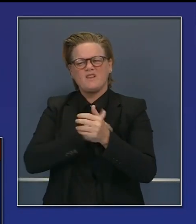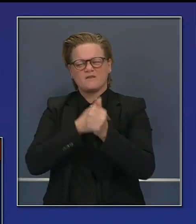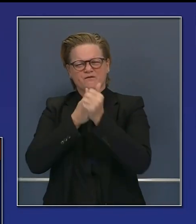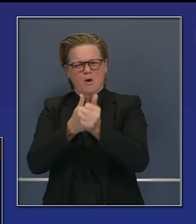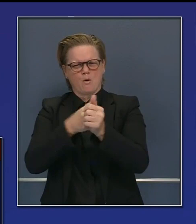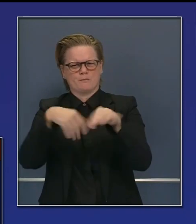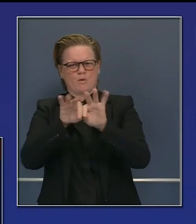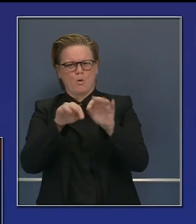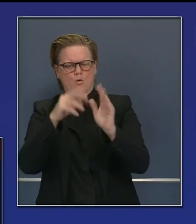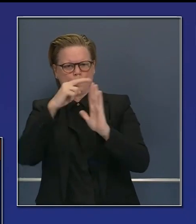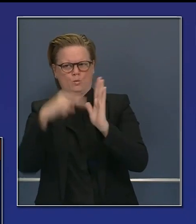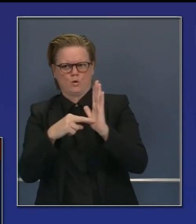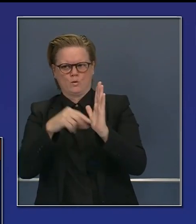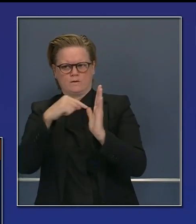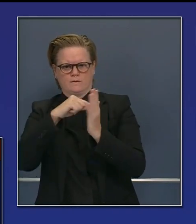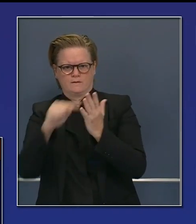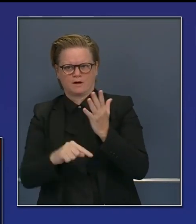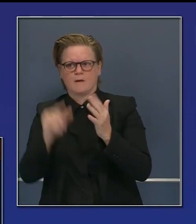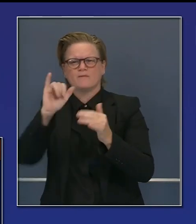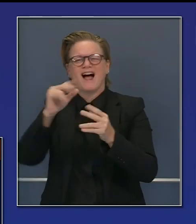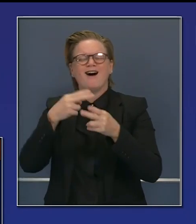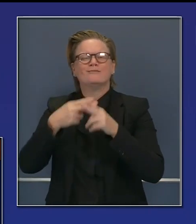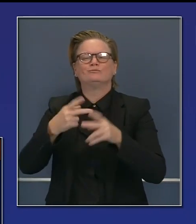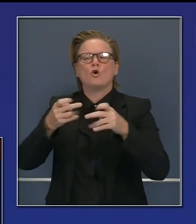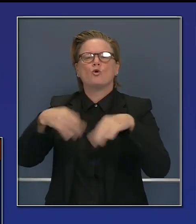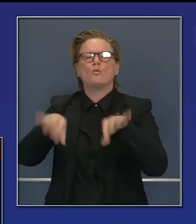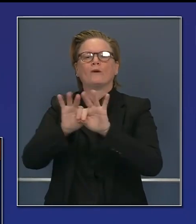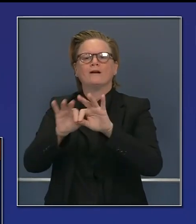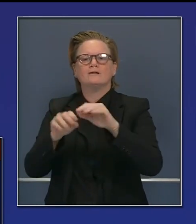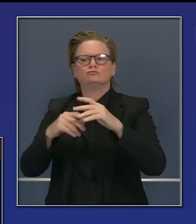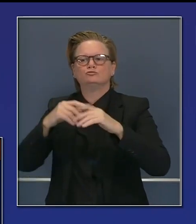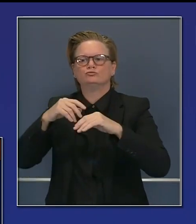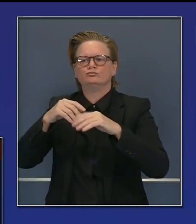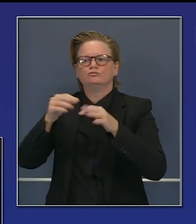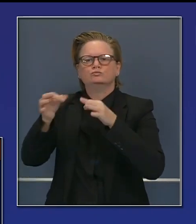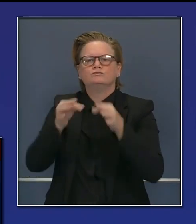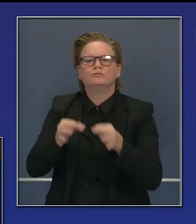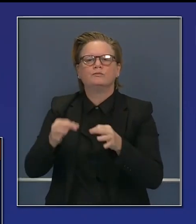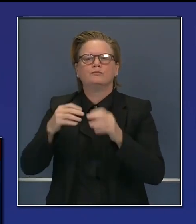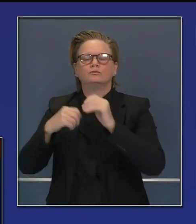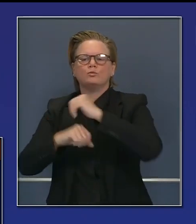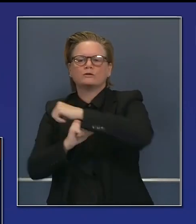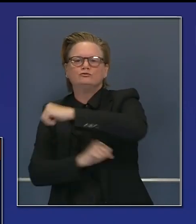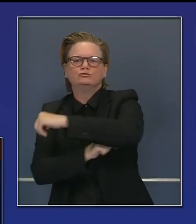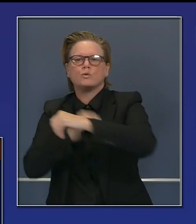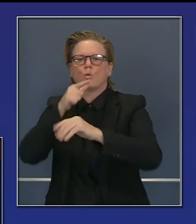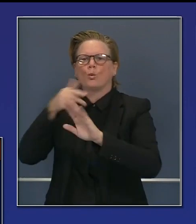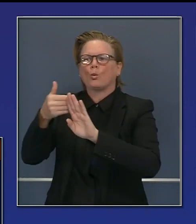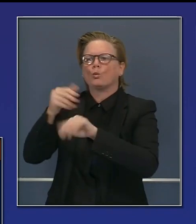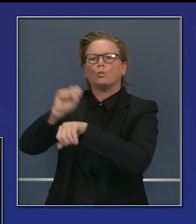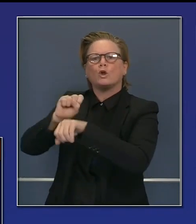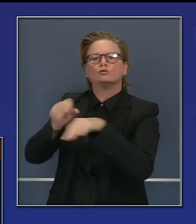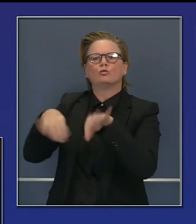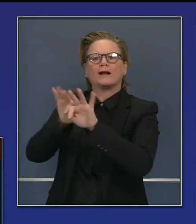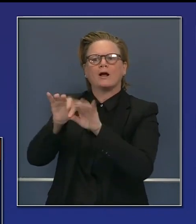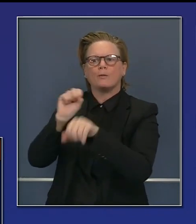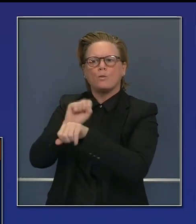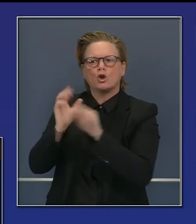SAFETY PROTOCOLS. WE HAVE ADVANCED AND WE DEMAND IN TERMS OF STANDARDS.